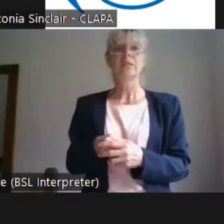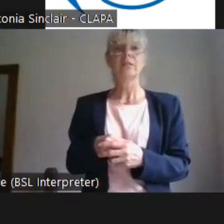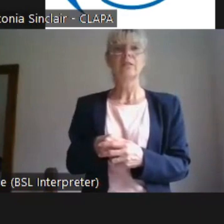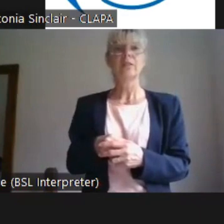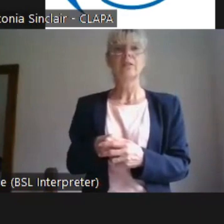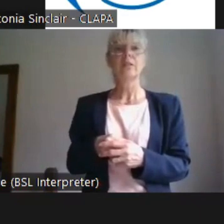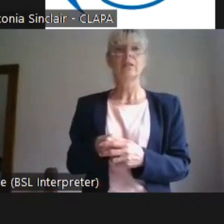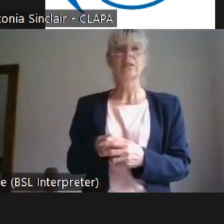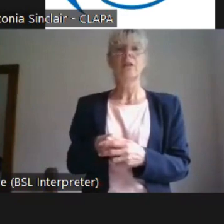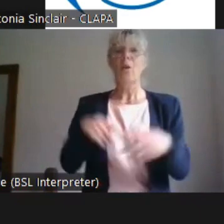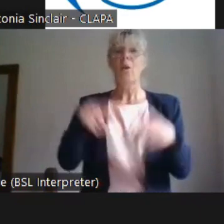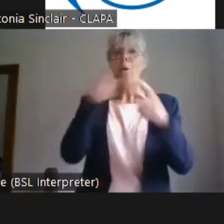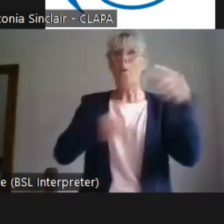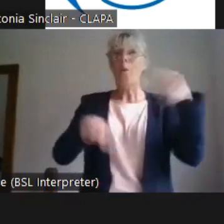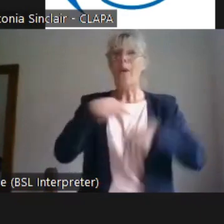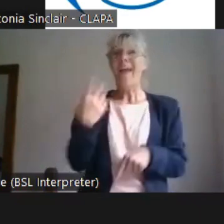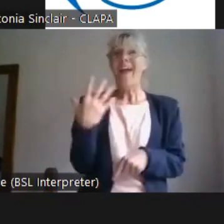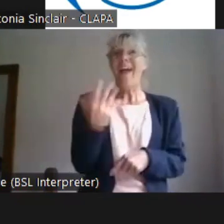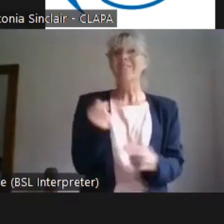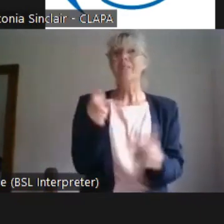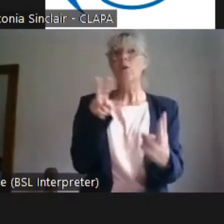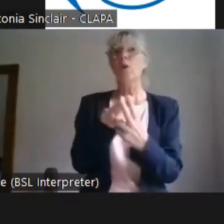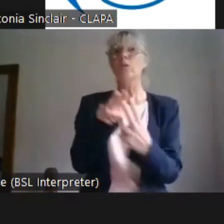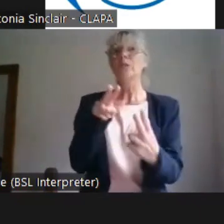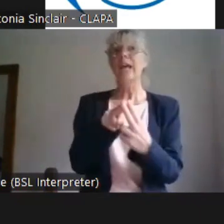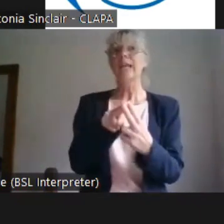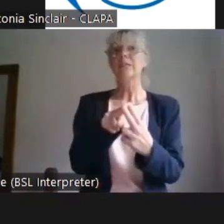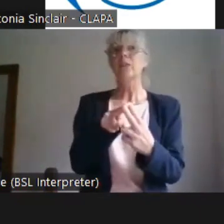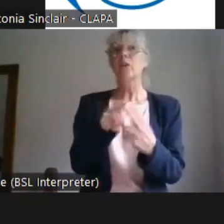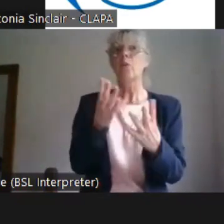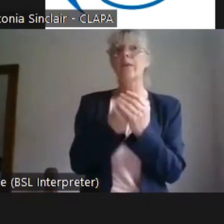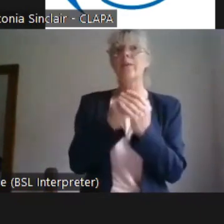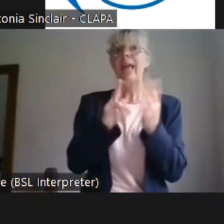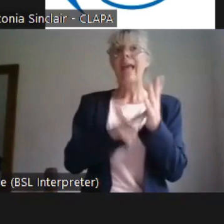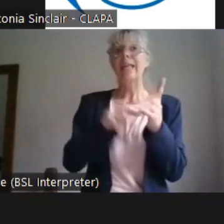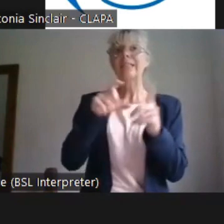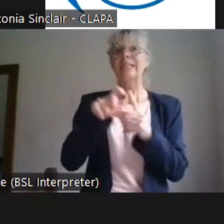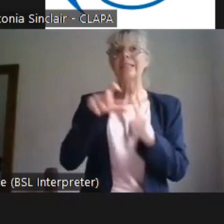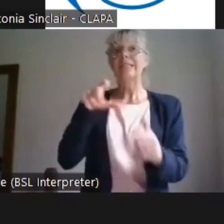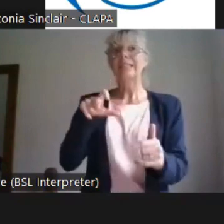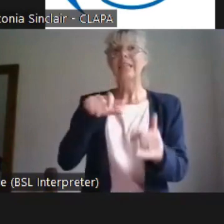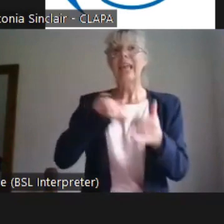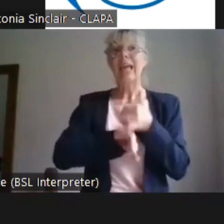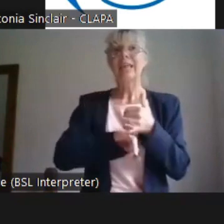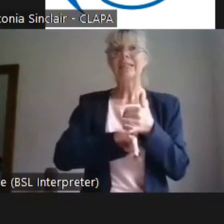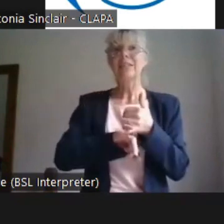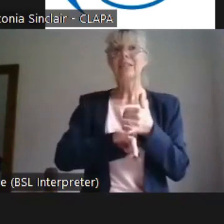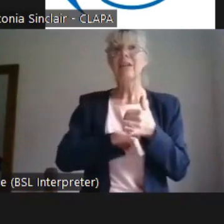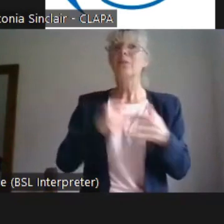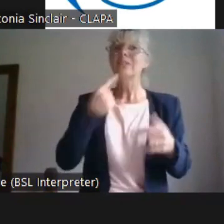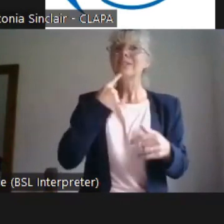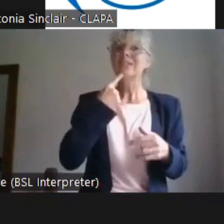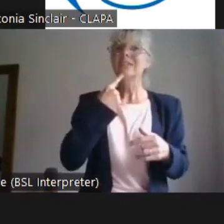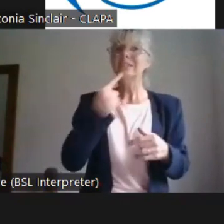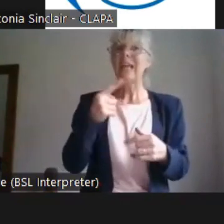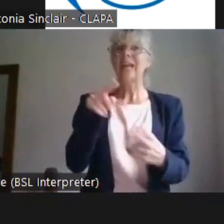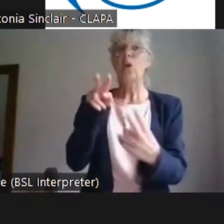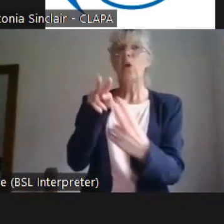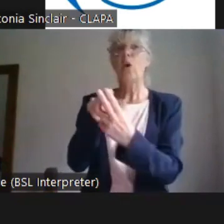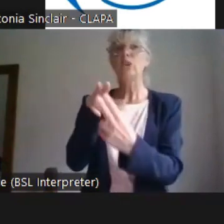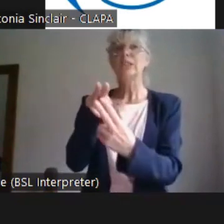contacts with them and uh and uh definitely I would suggest that people would approach them